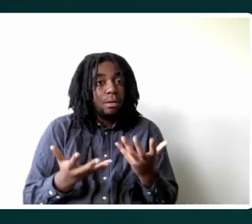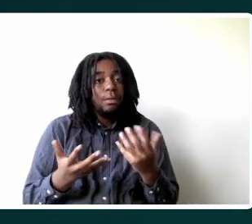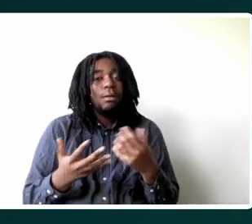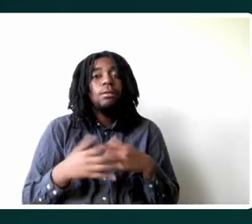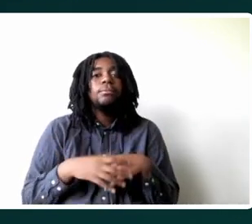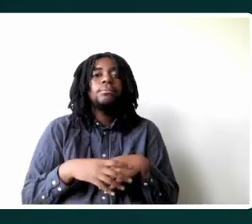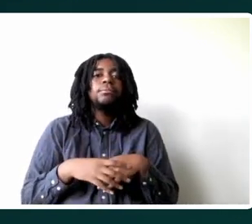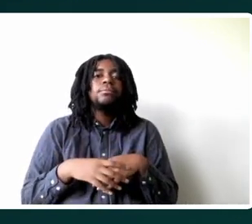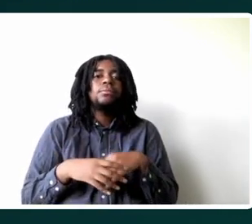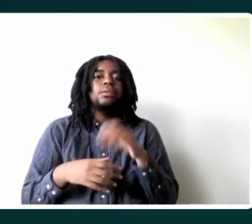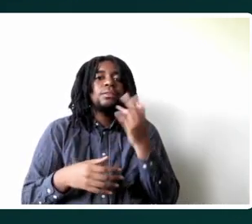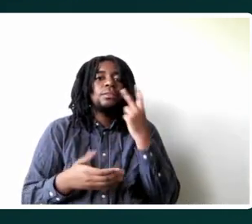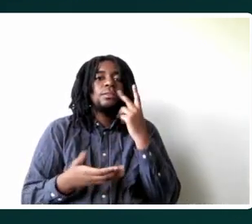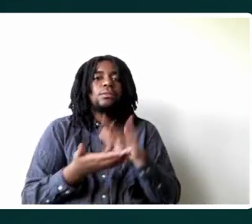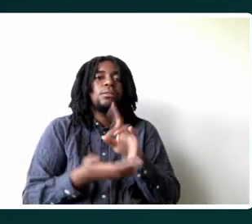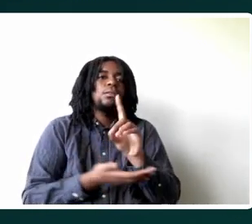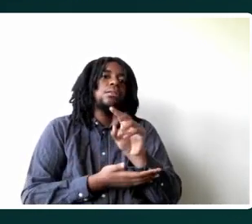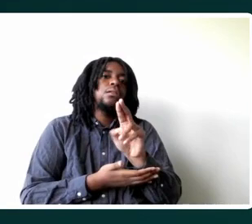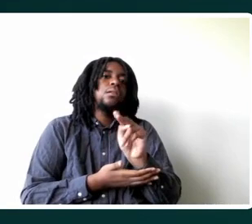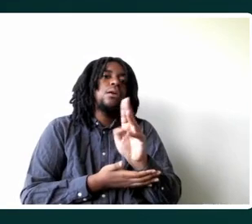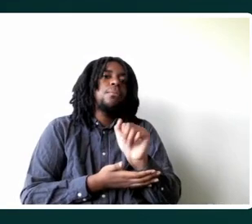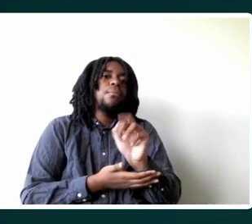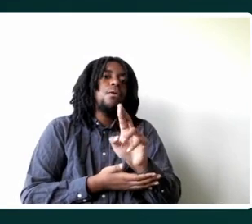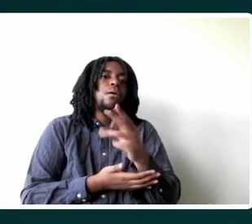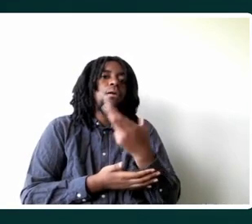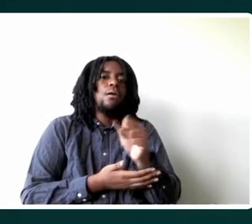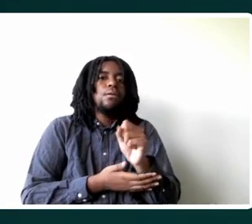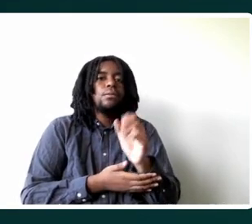middle -- Dunbar High School or what was before that known as M Street High School,